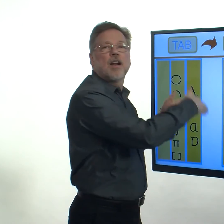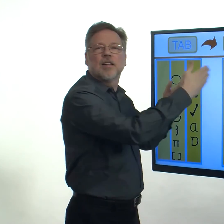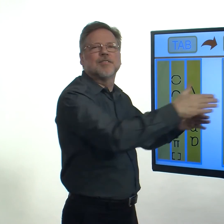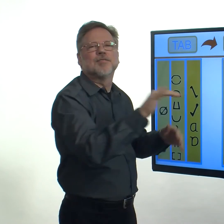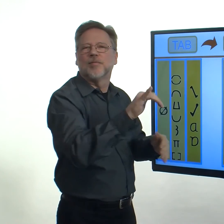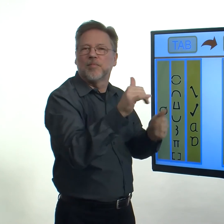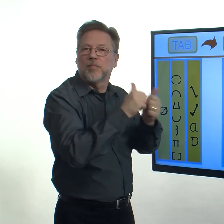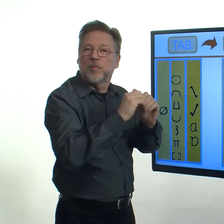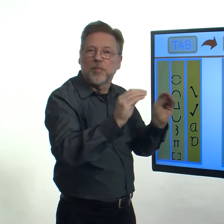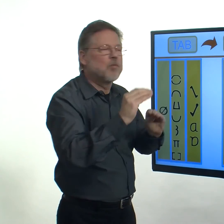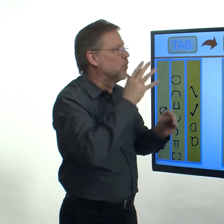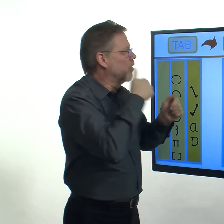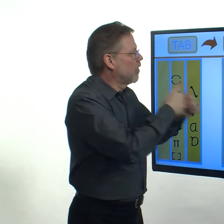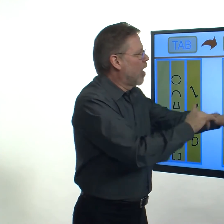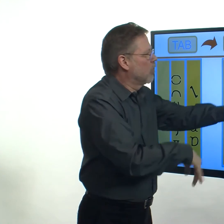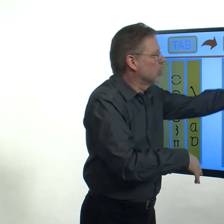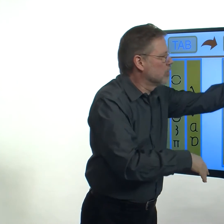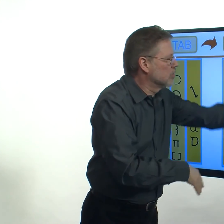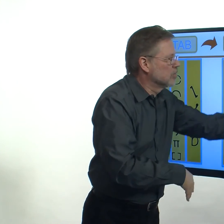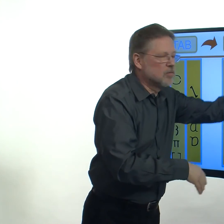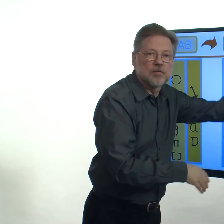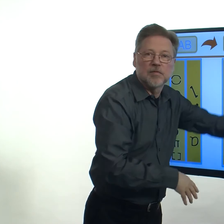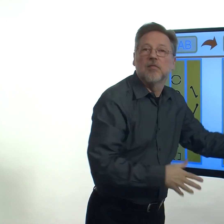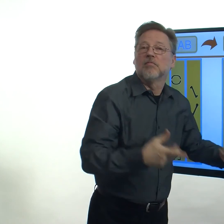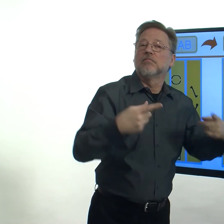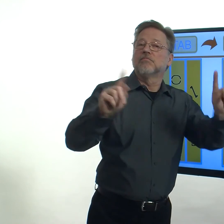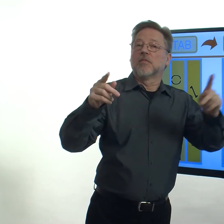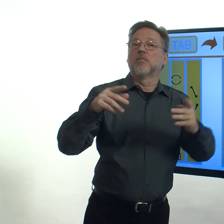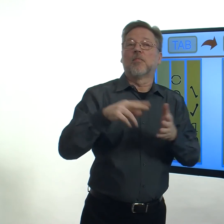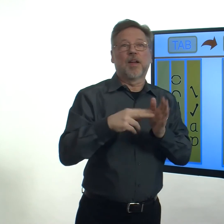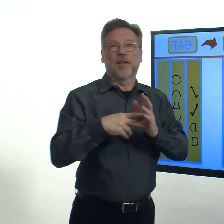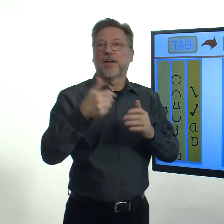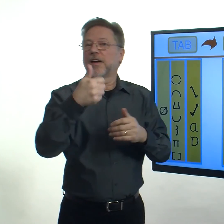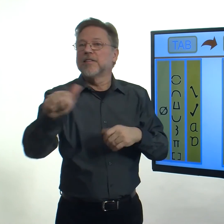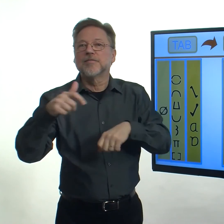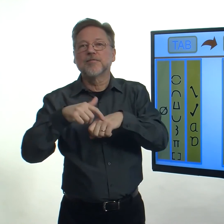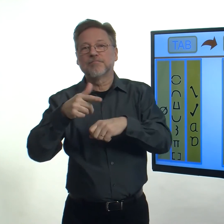for movement, following the order of these symbols, and it worked. That means if ever